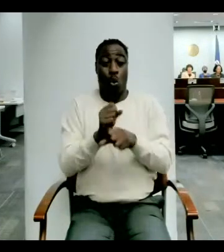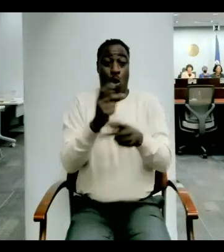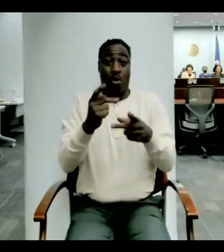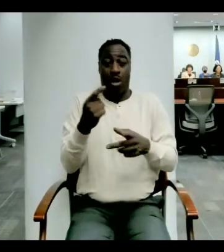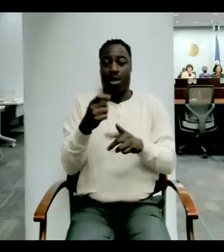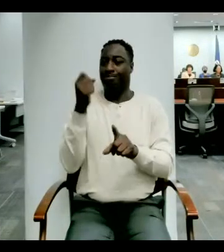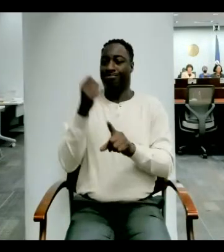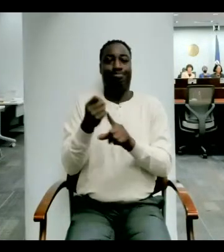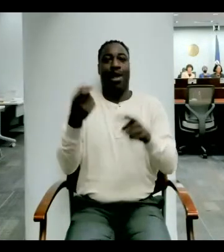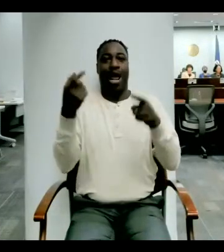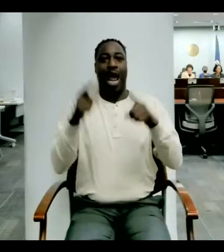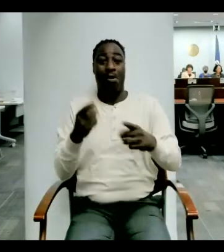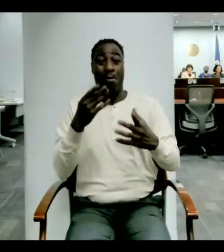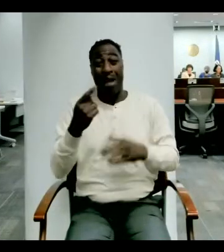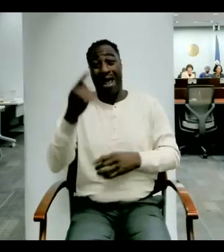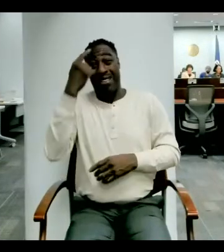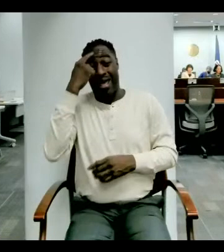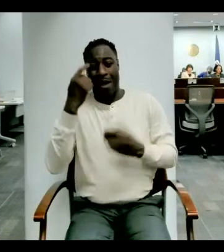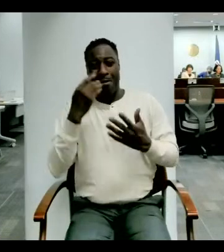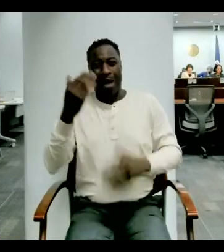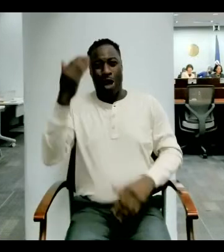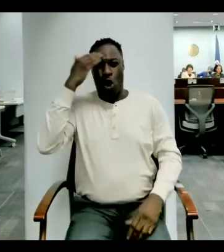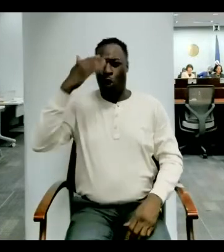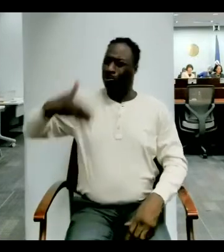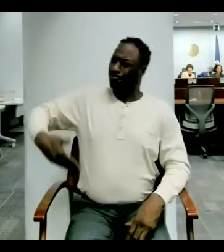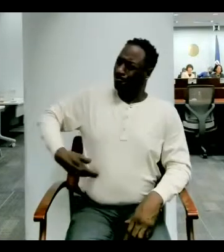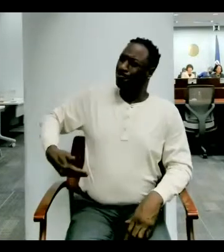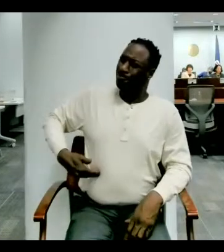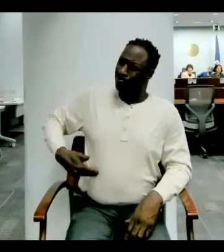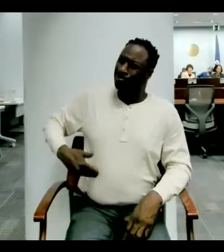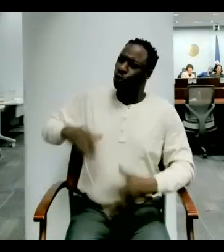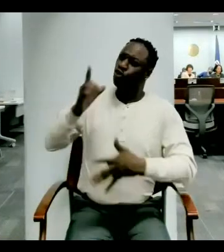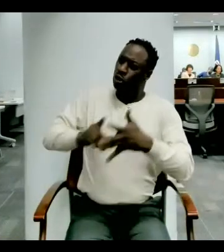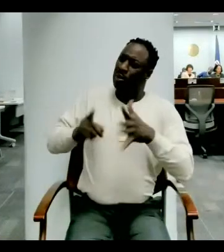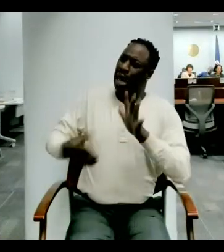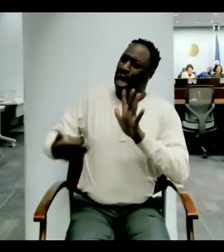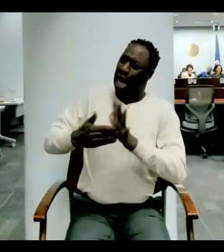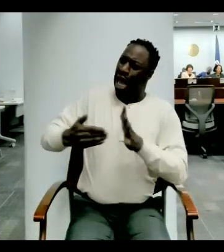They may think, they may know in their gut that it's discrimination, but finding that proof is